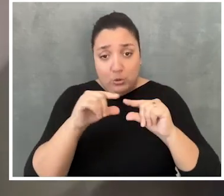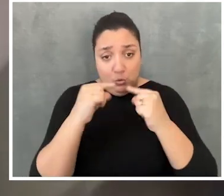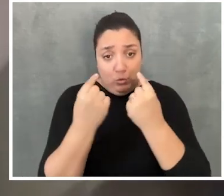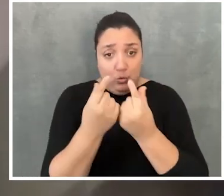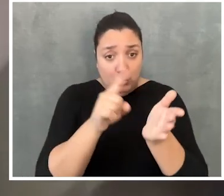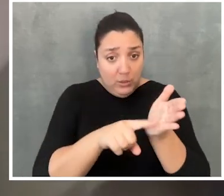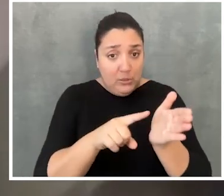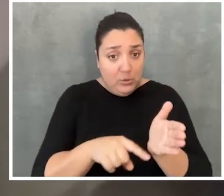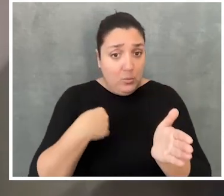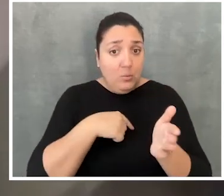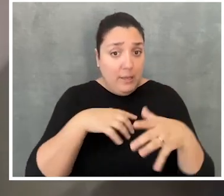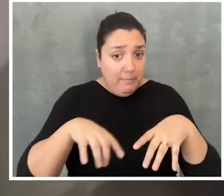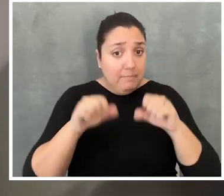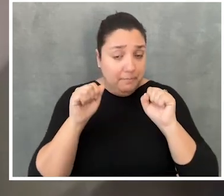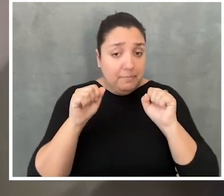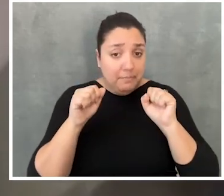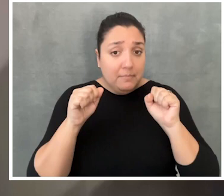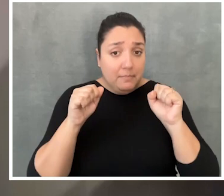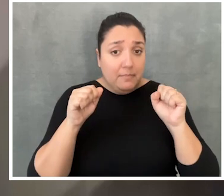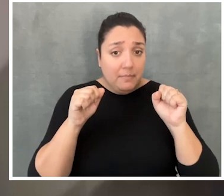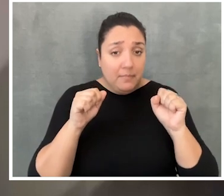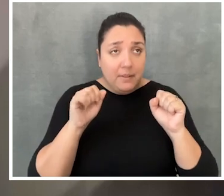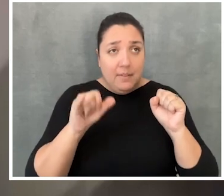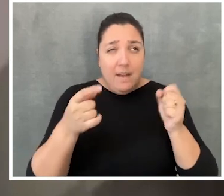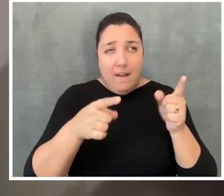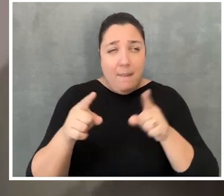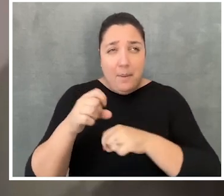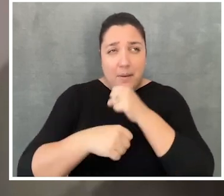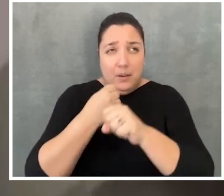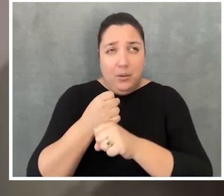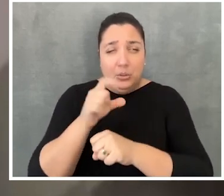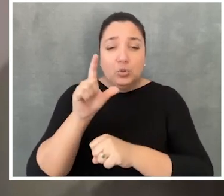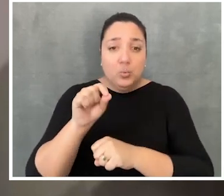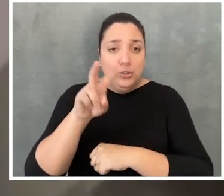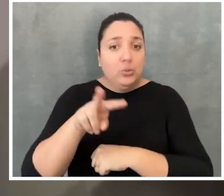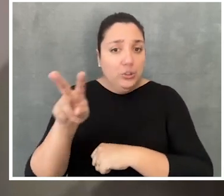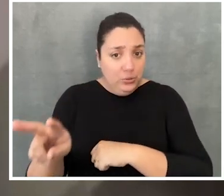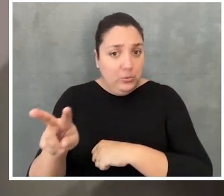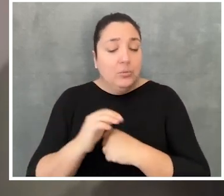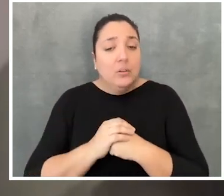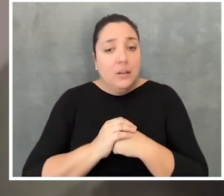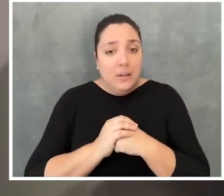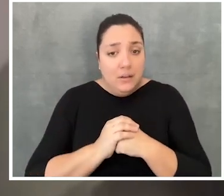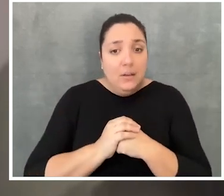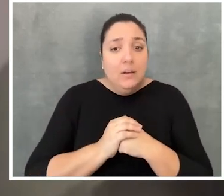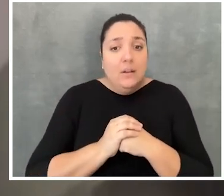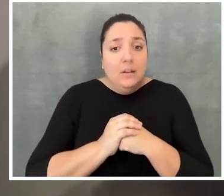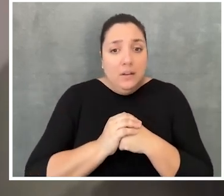that we conducted in 2022. And it also goes through a set